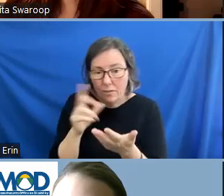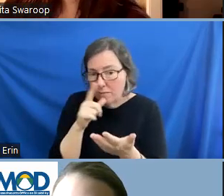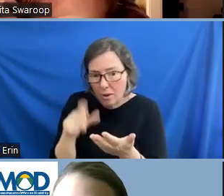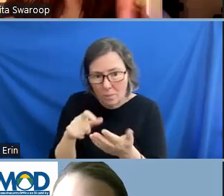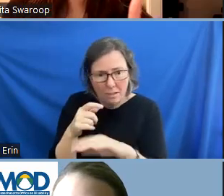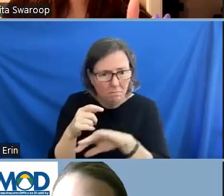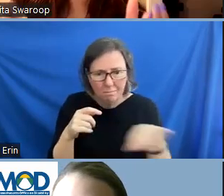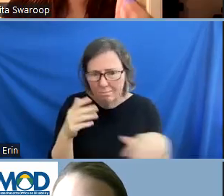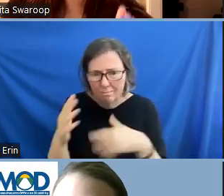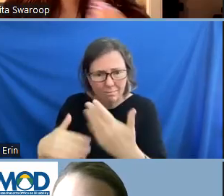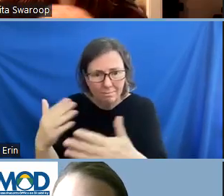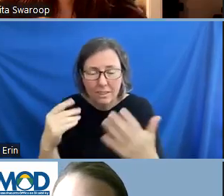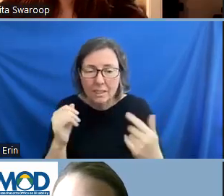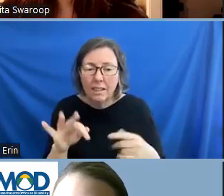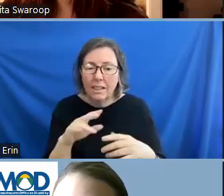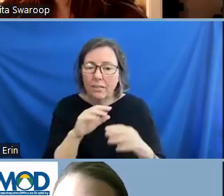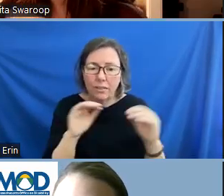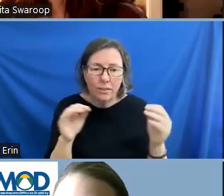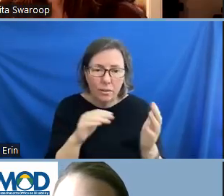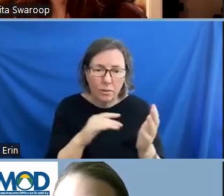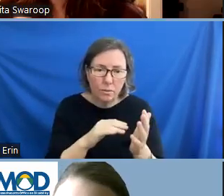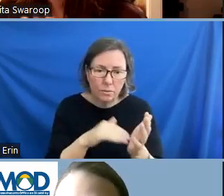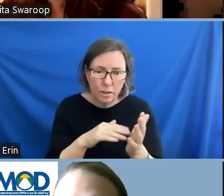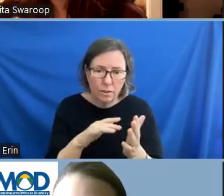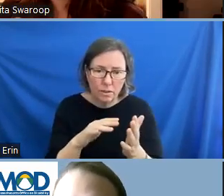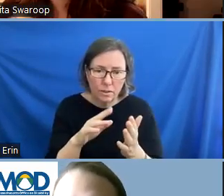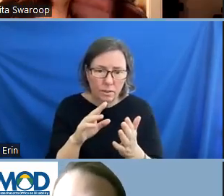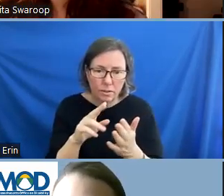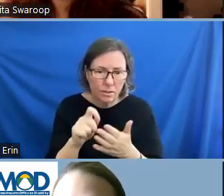if you don't have the doctor's noelt we can request this ergonomic assessment